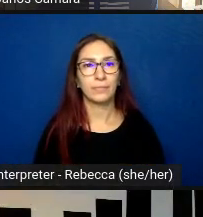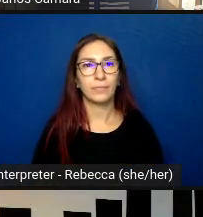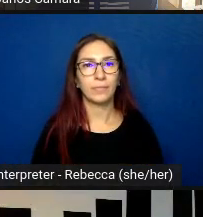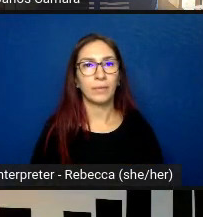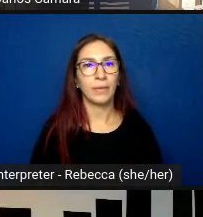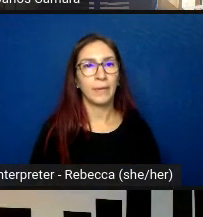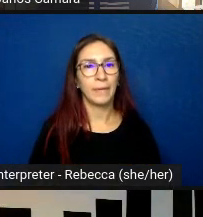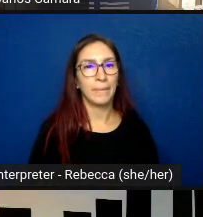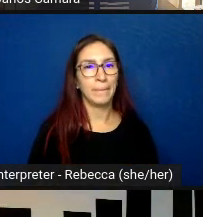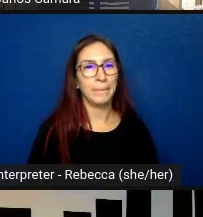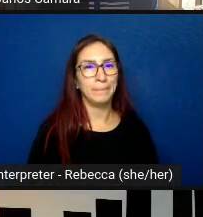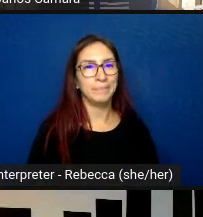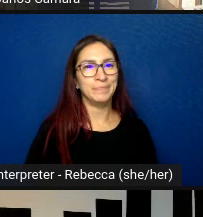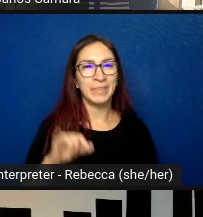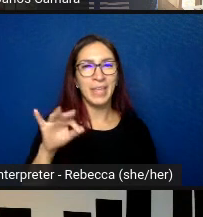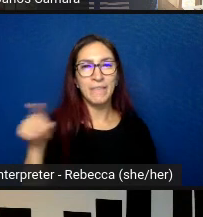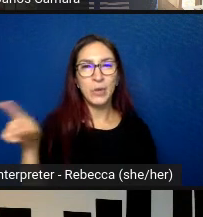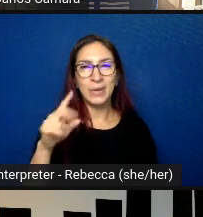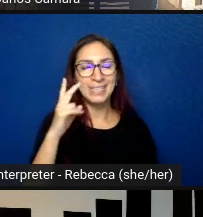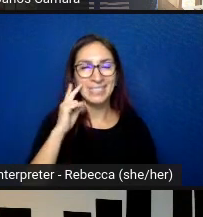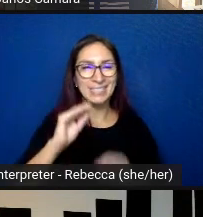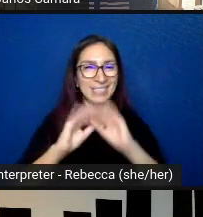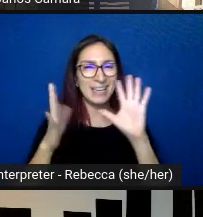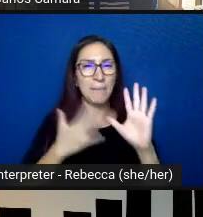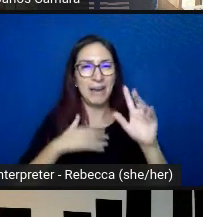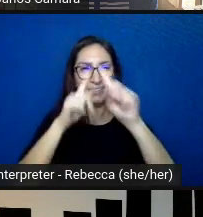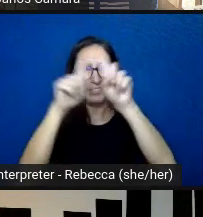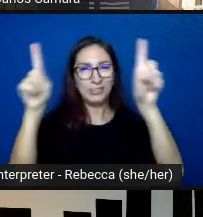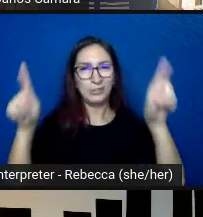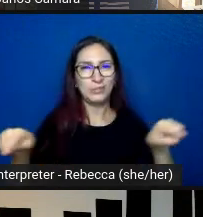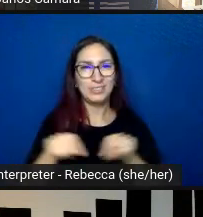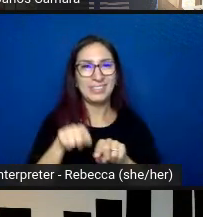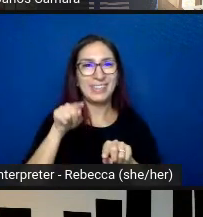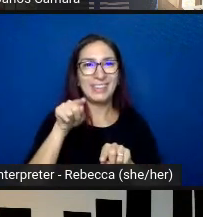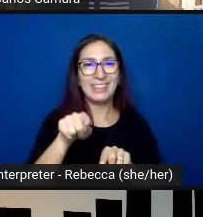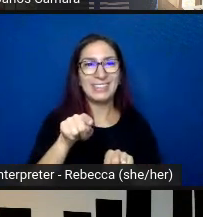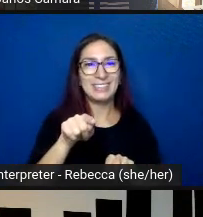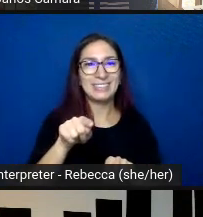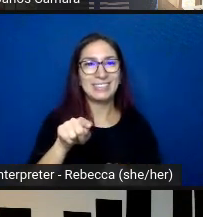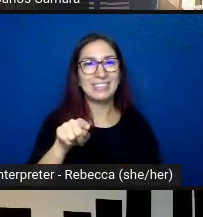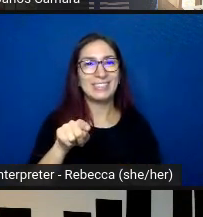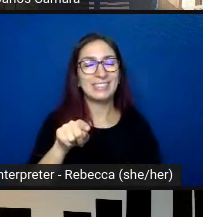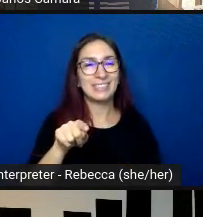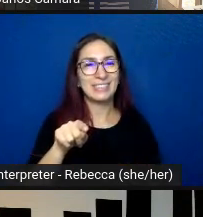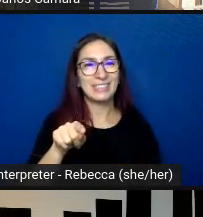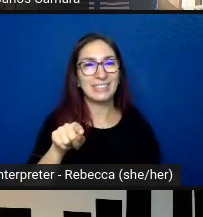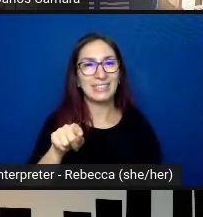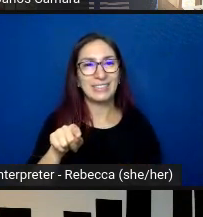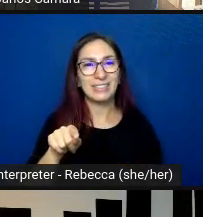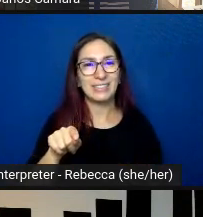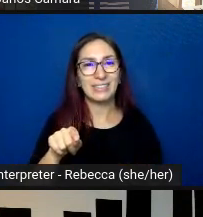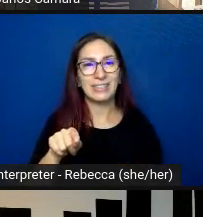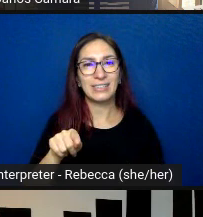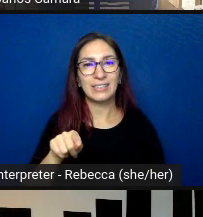If you can see my screen, it's an overlay but it's not intended for your users.